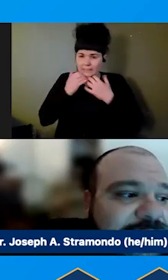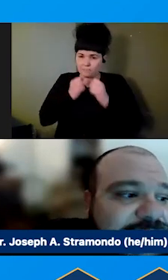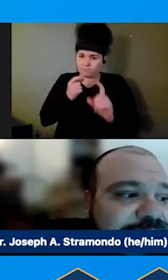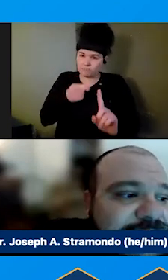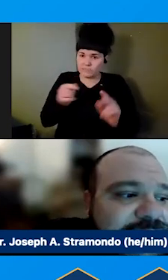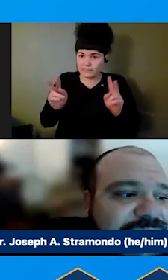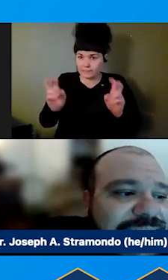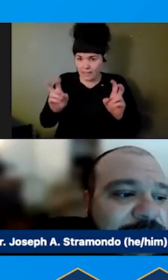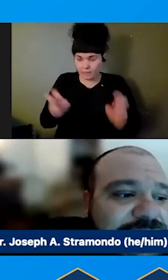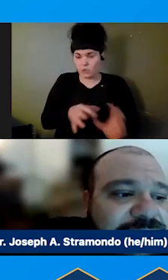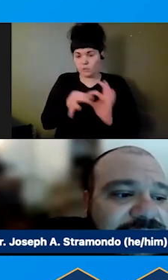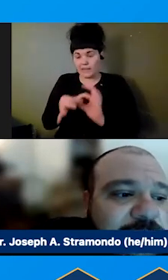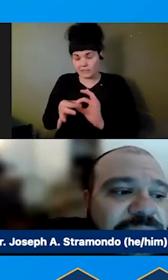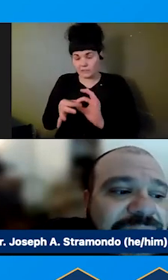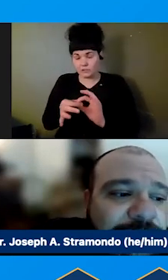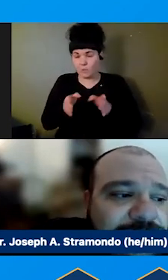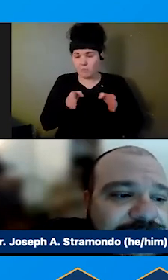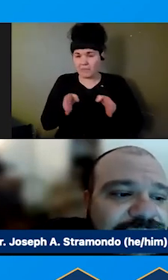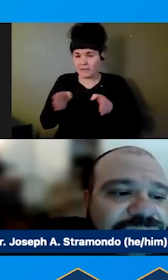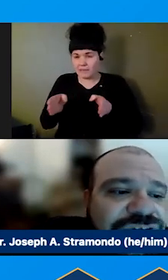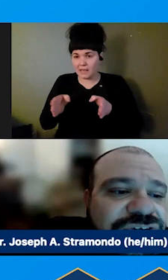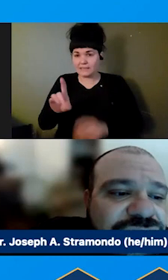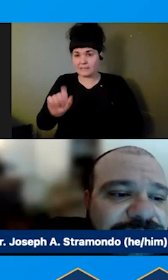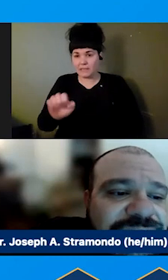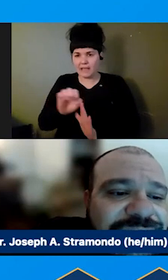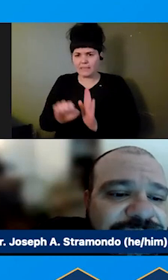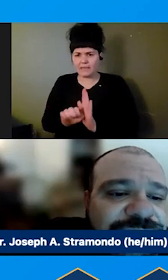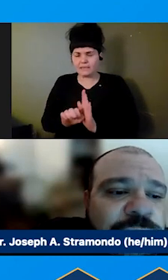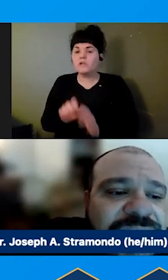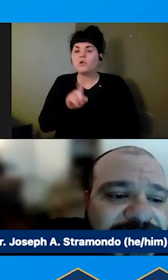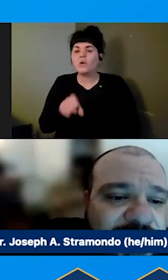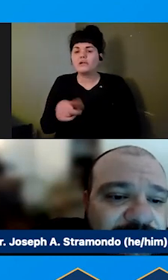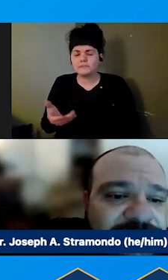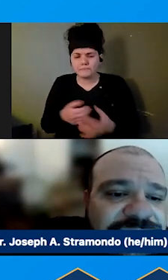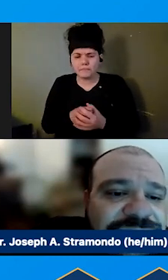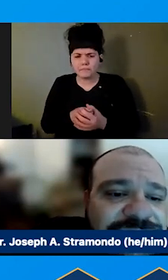disability ethics. How is political power determined if or